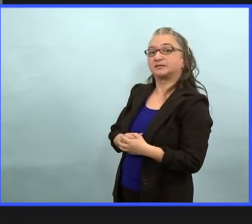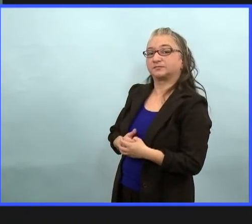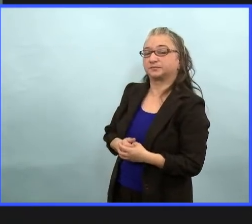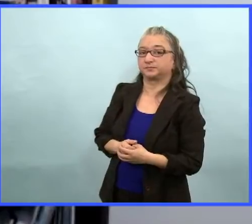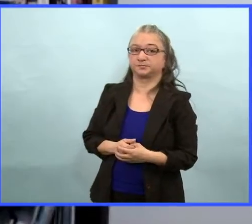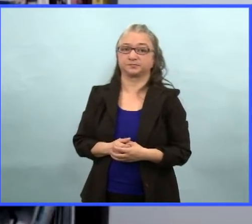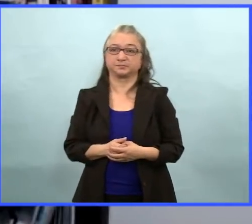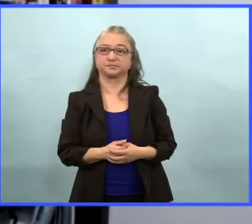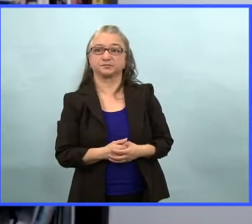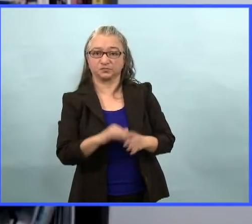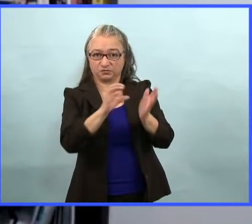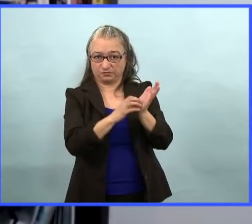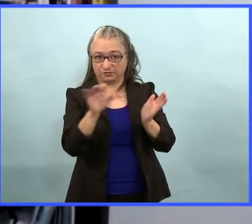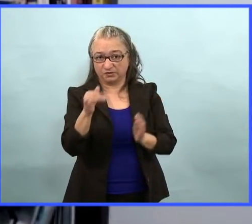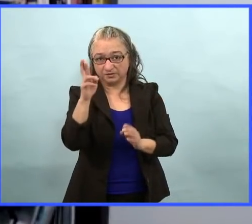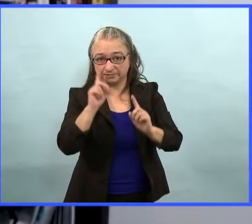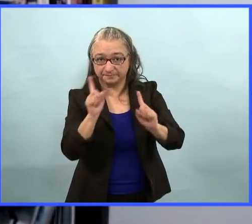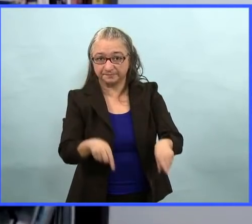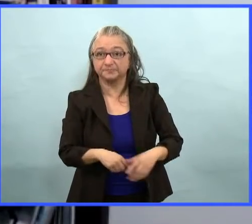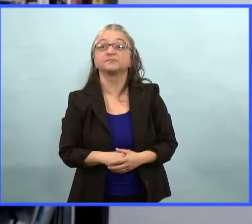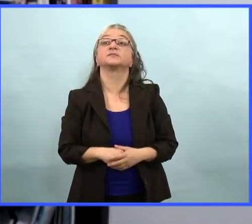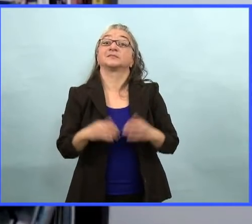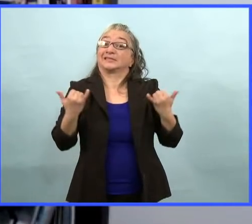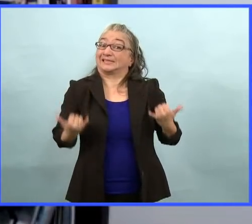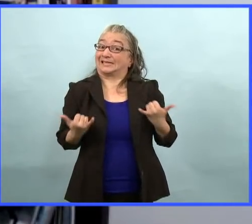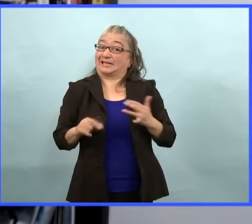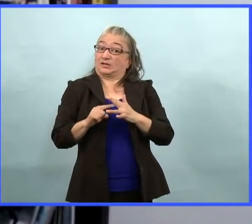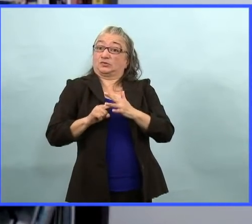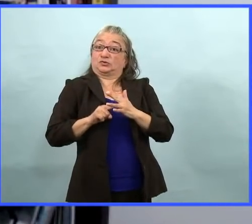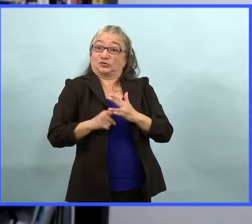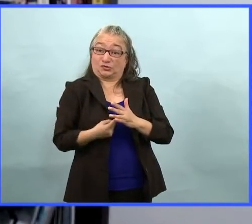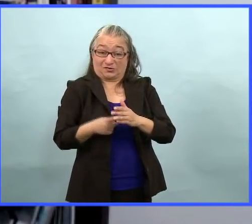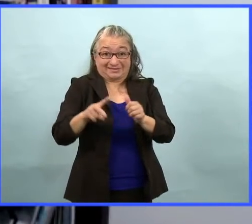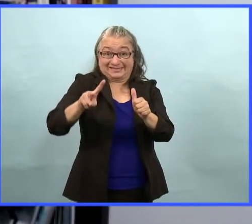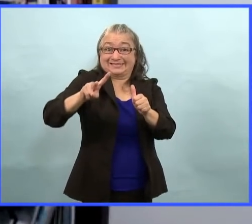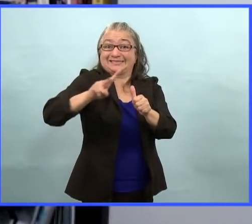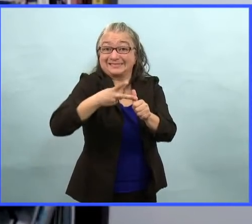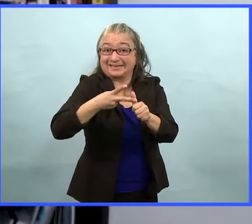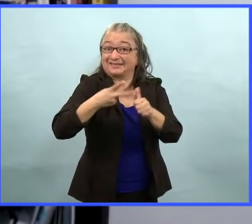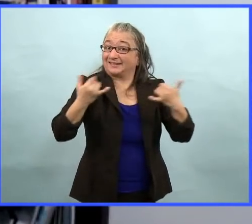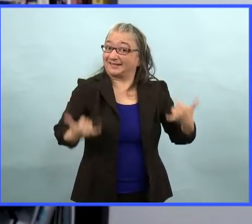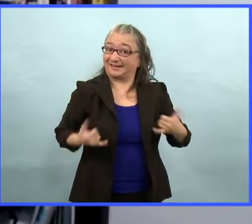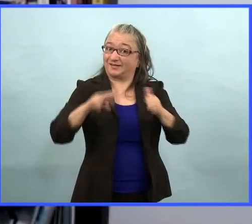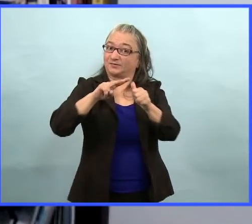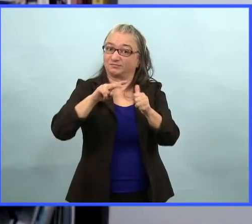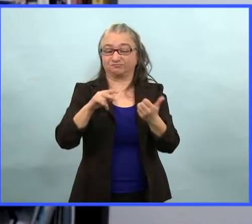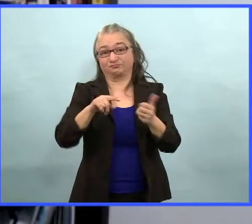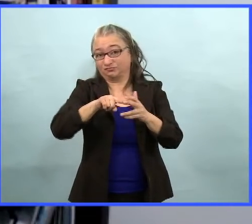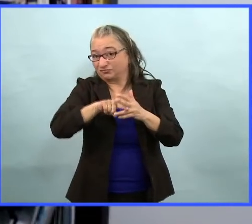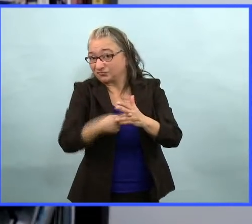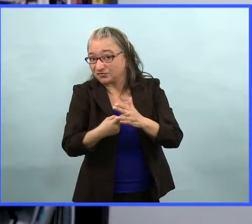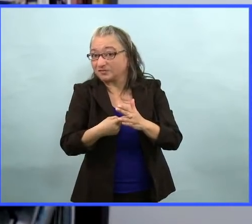beginning of uh second doses being available for that age group um so we we're definitely seeing